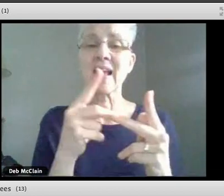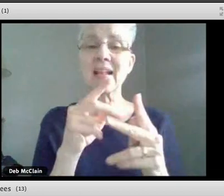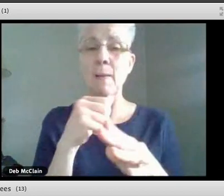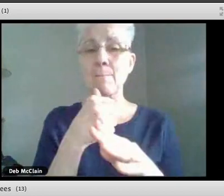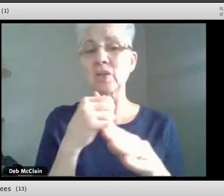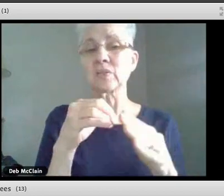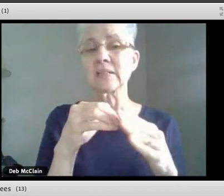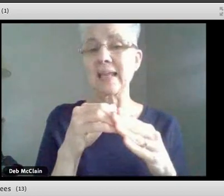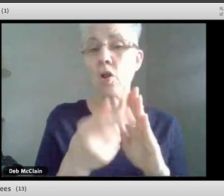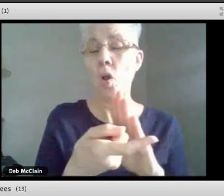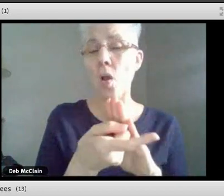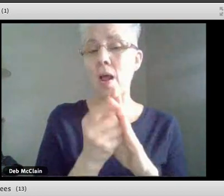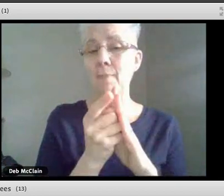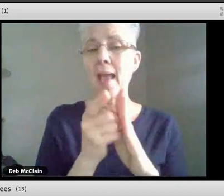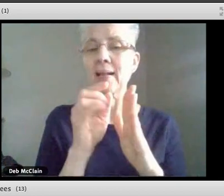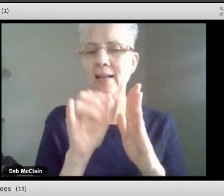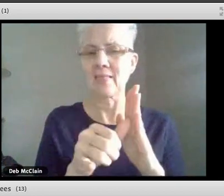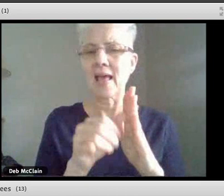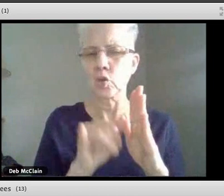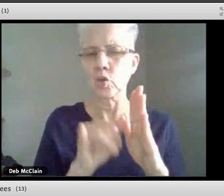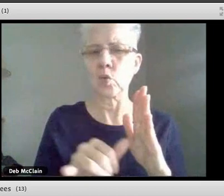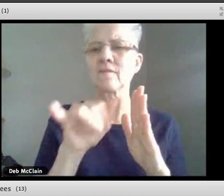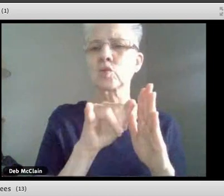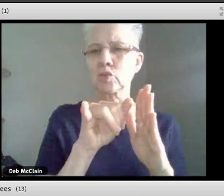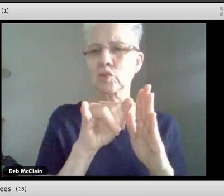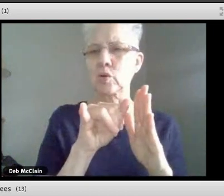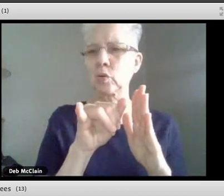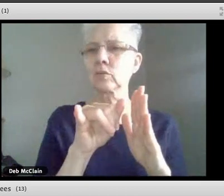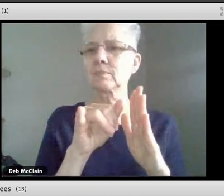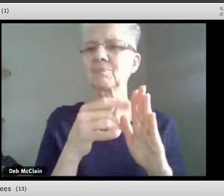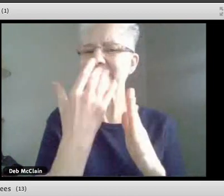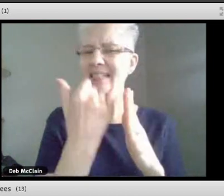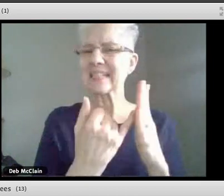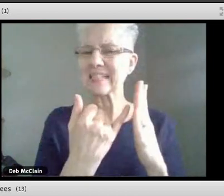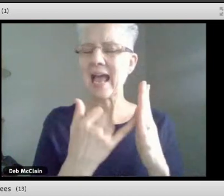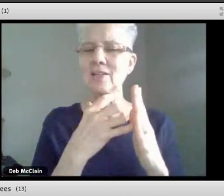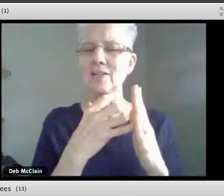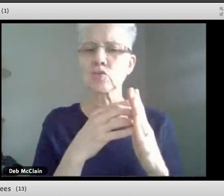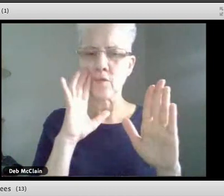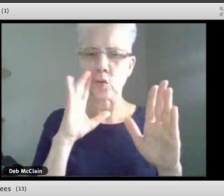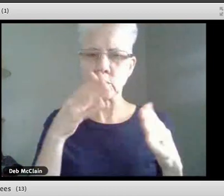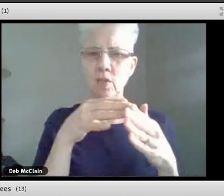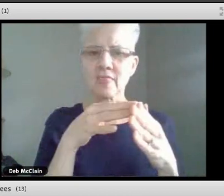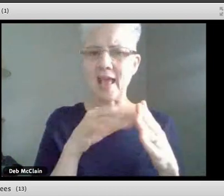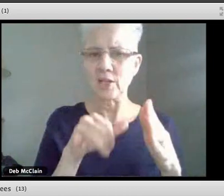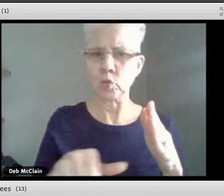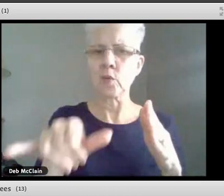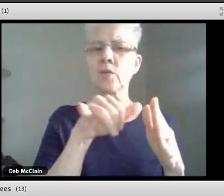That's universal design, and so, you know, focusing on universal design is going to benefit everybody,